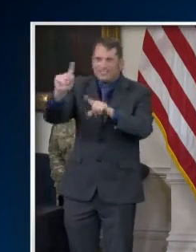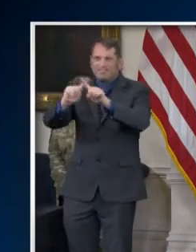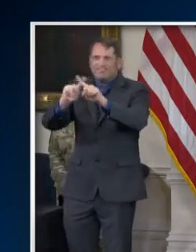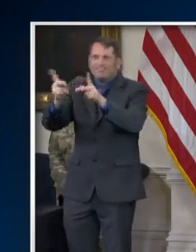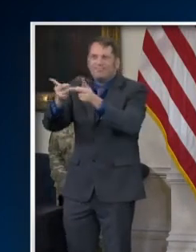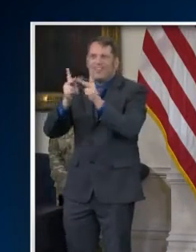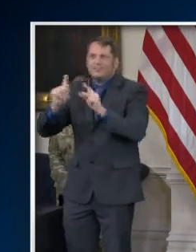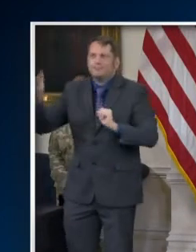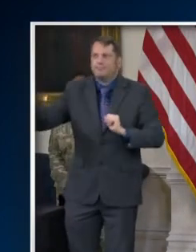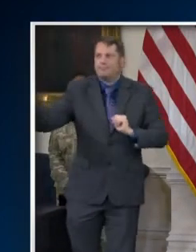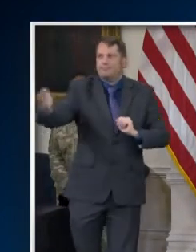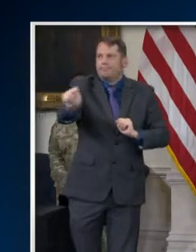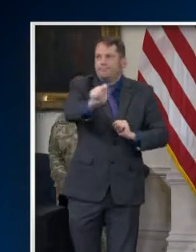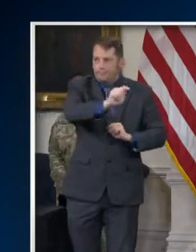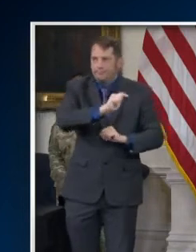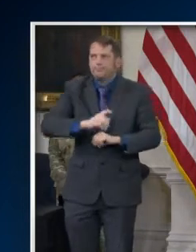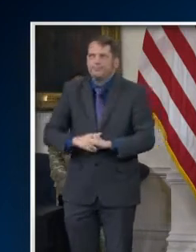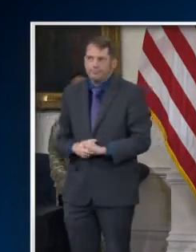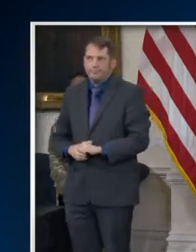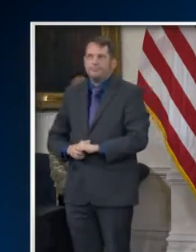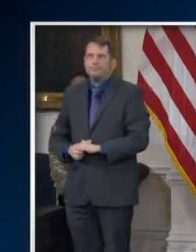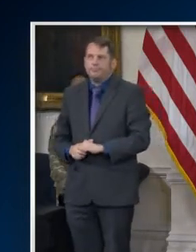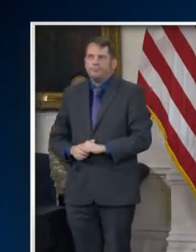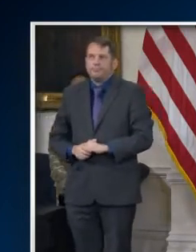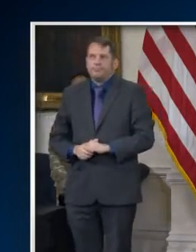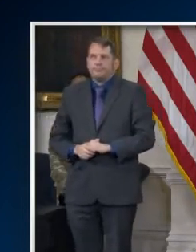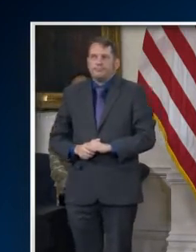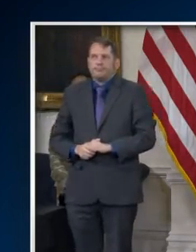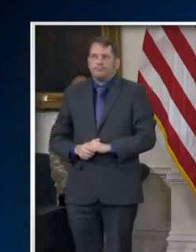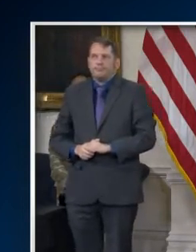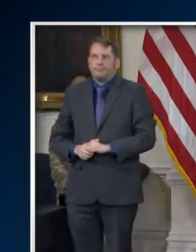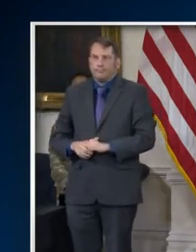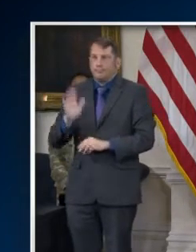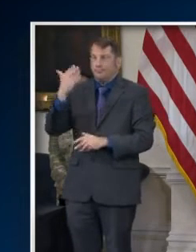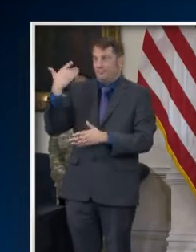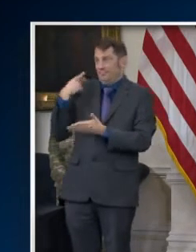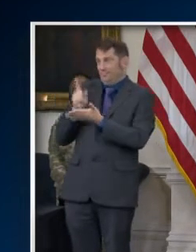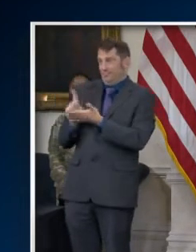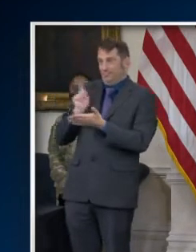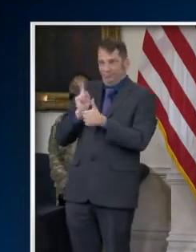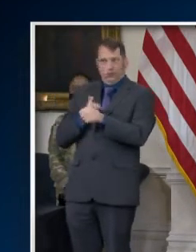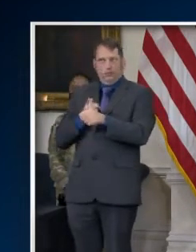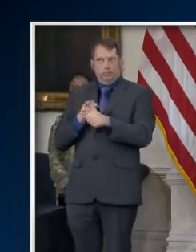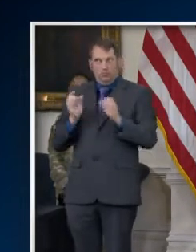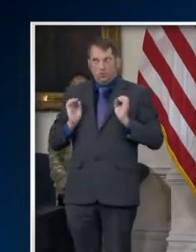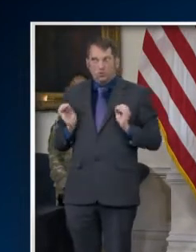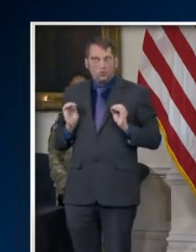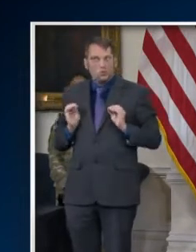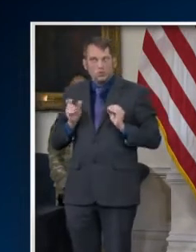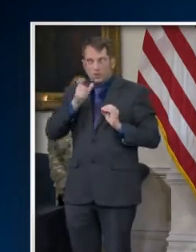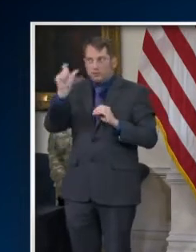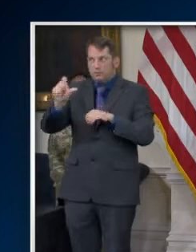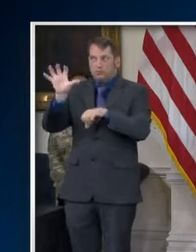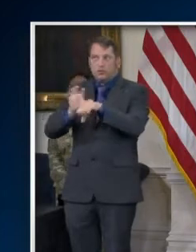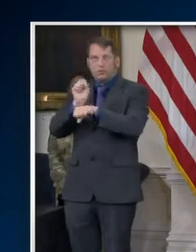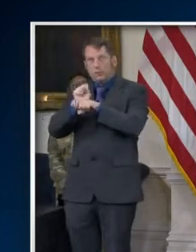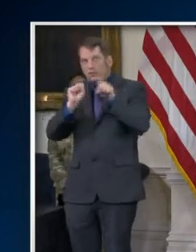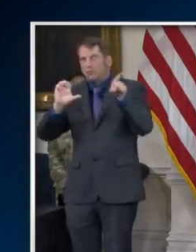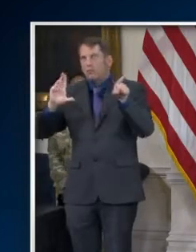TARGETED POPULATIONS INCLUDING THIS WEEK WHEN THEY HELD THE FIRST NO APPOINTMENT NECESSARY WALK UP MOBILE CLINIC IN